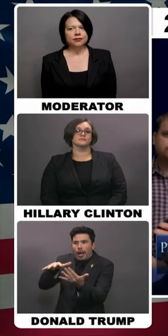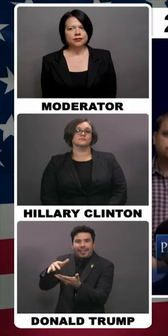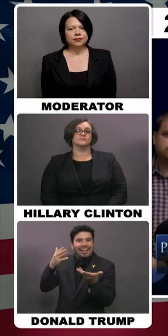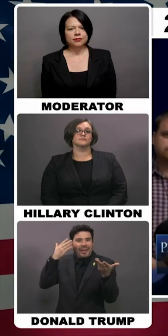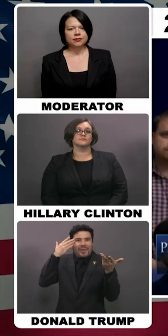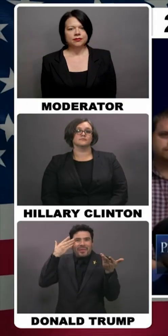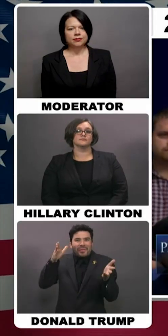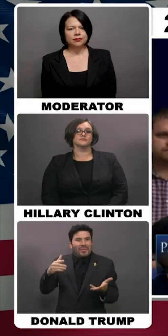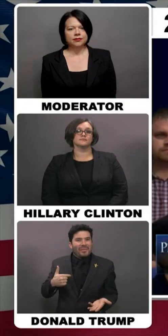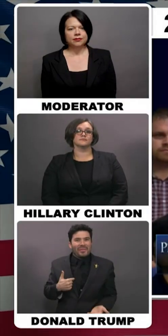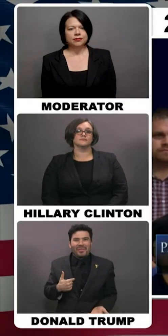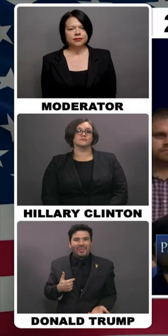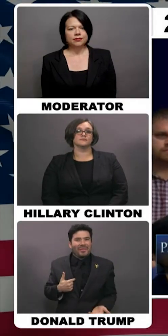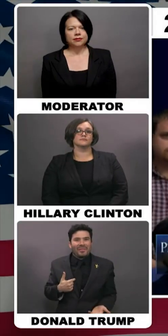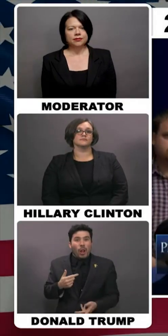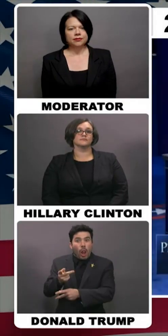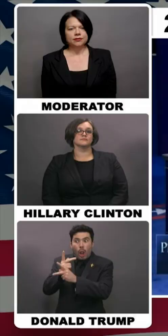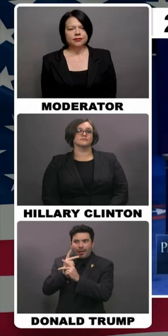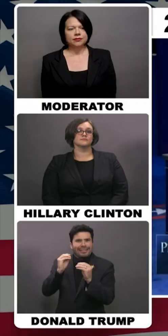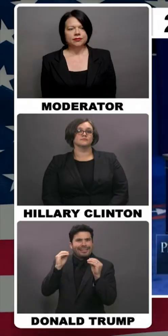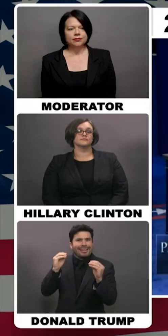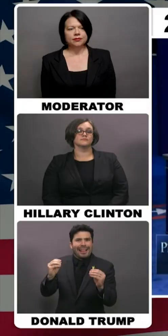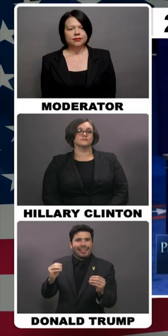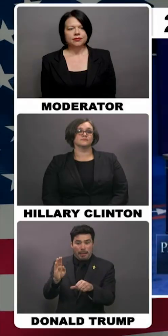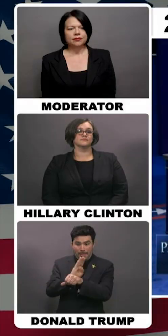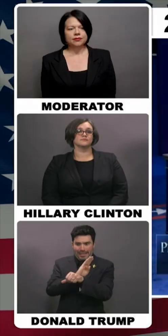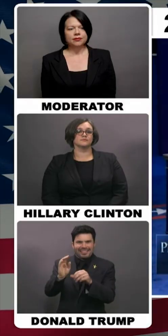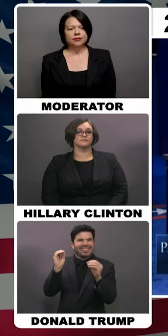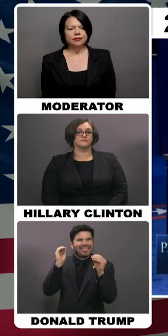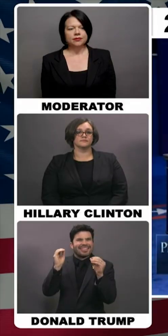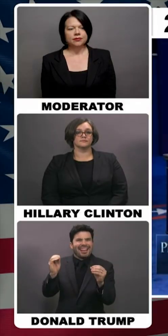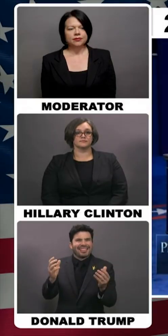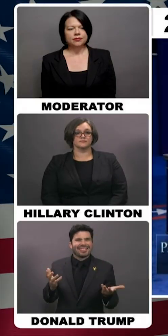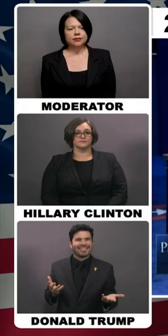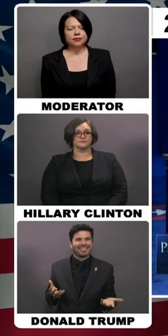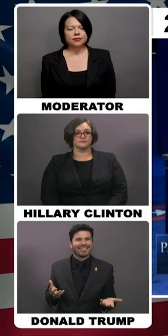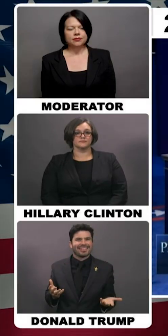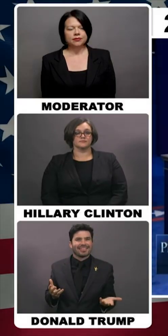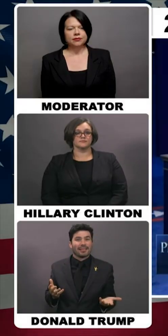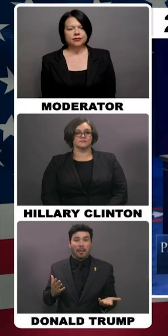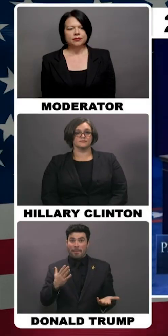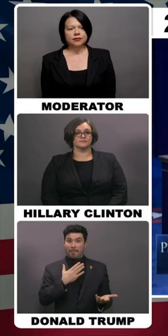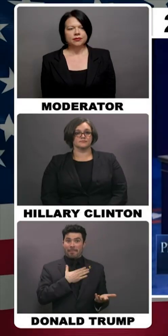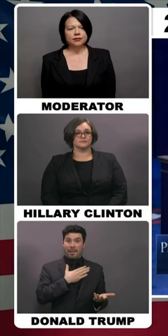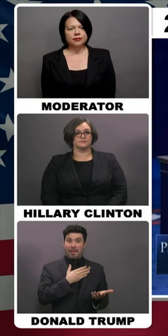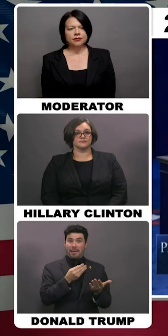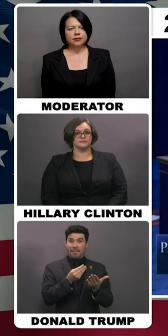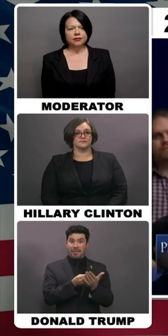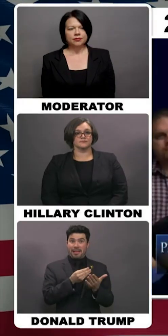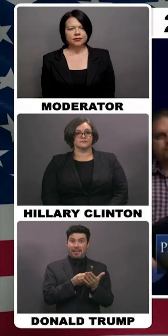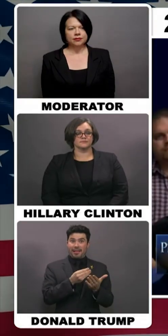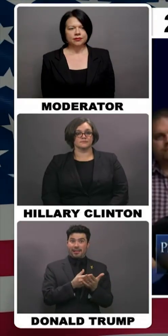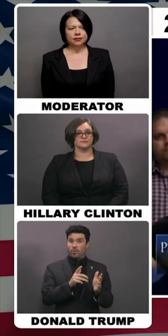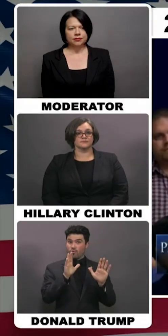that have no loans from Russia. I have a very, very great balance sheet. So great that when I did the old post office on Pennsylvania